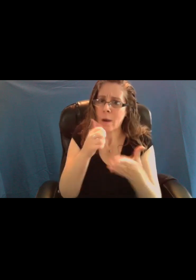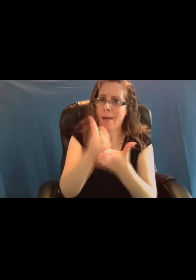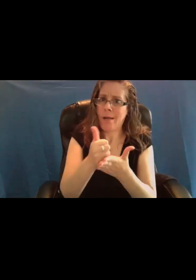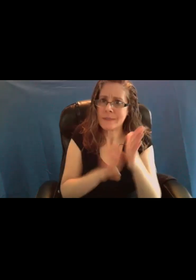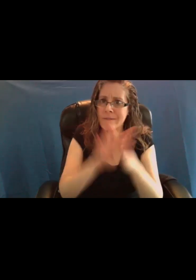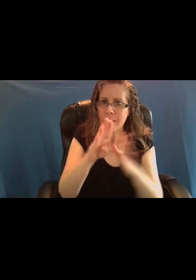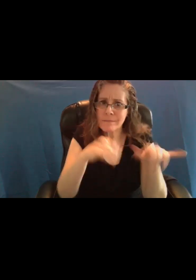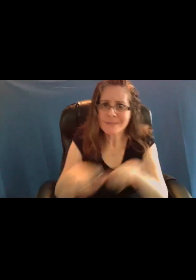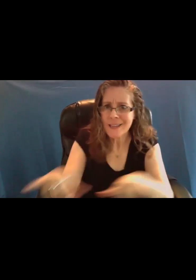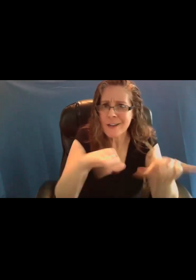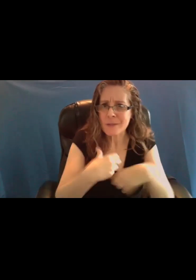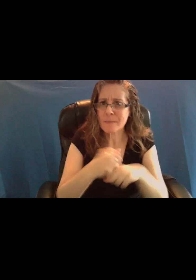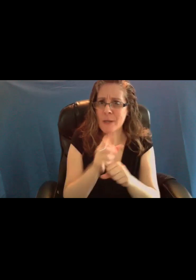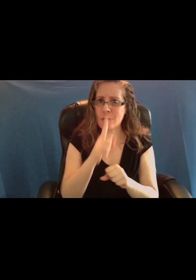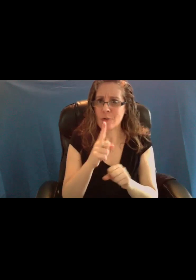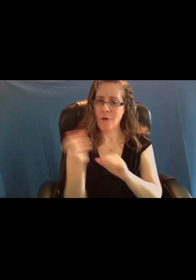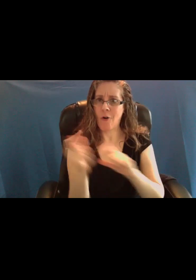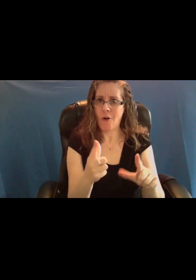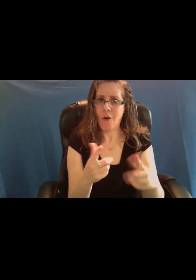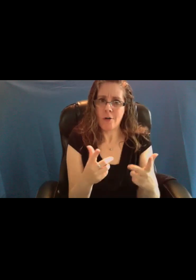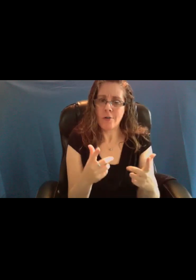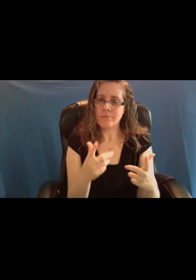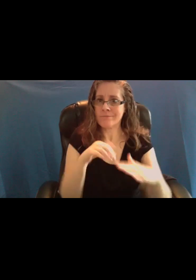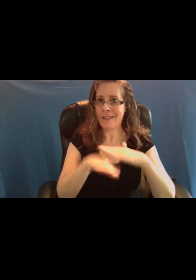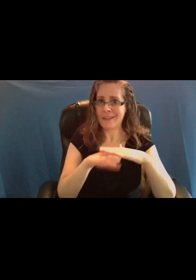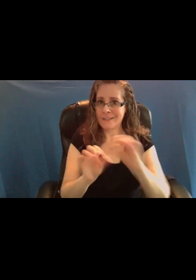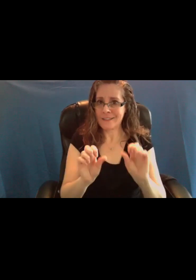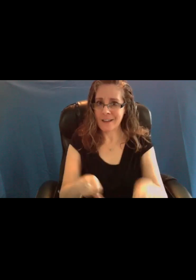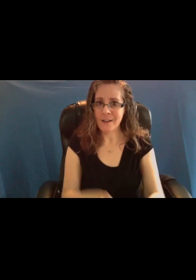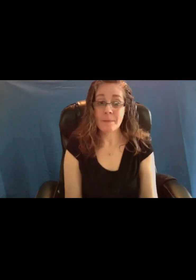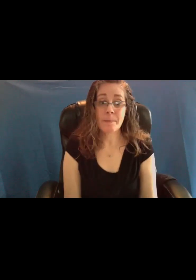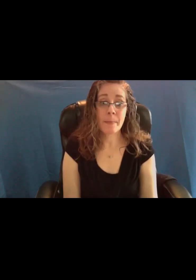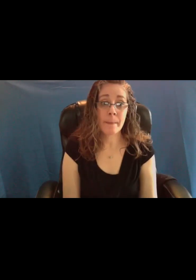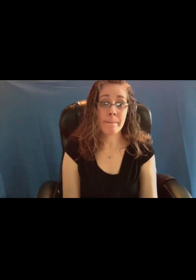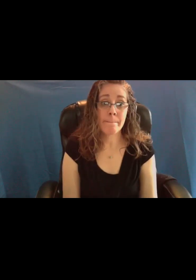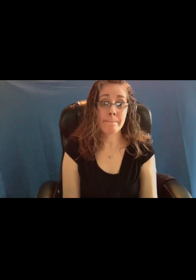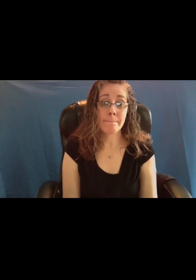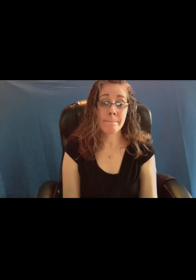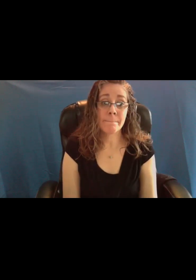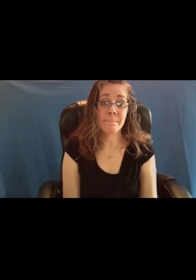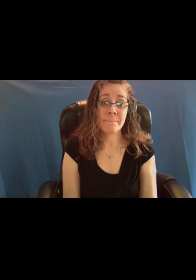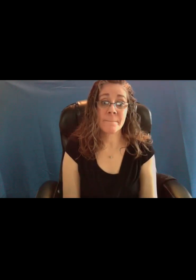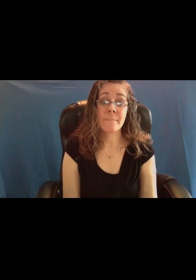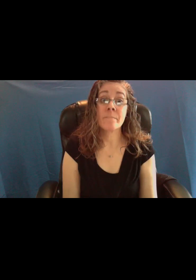code, web standards are meant to state a basic threshold of accessibility. Which hopefully ensures a website can be used